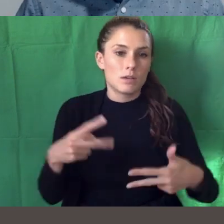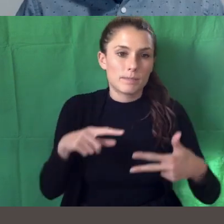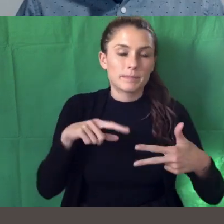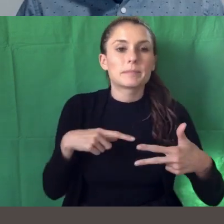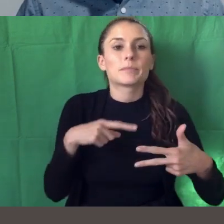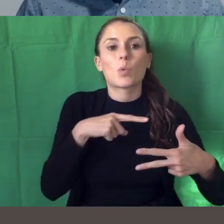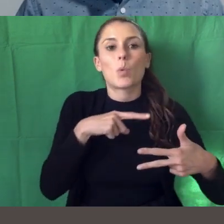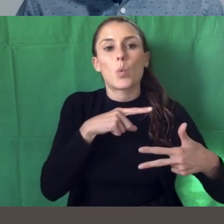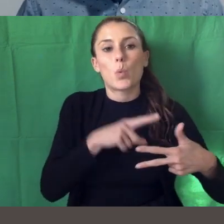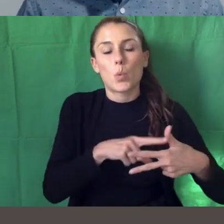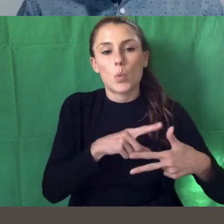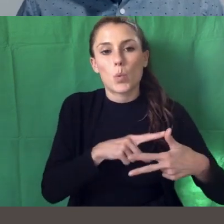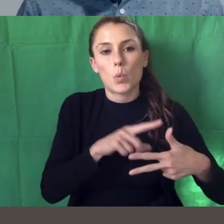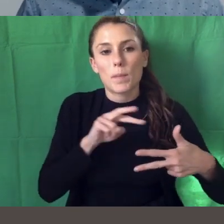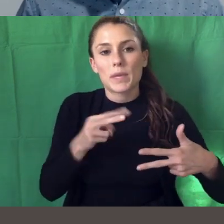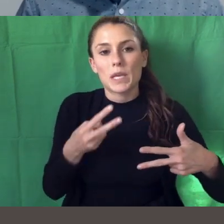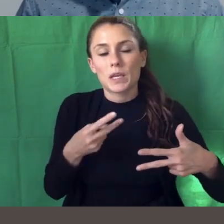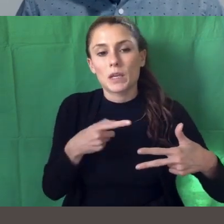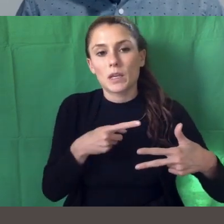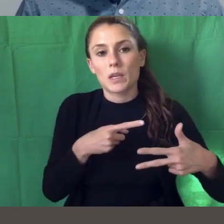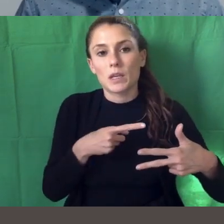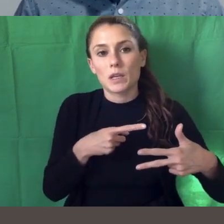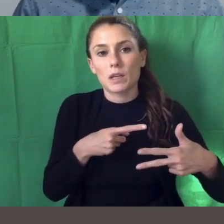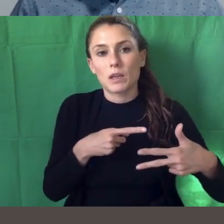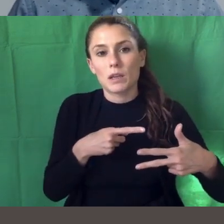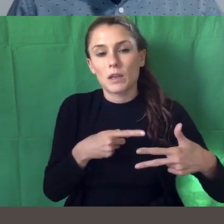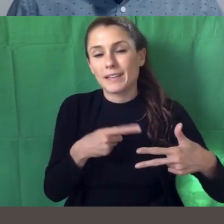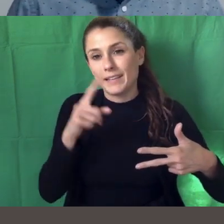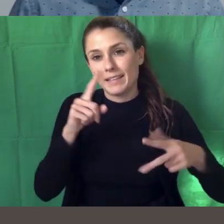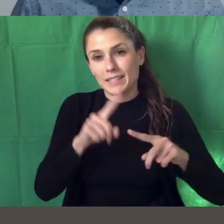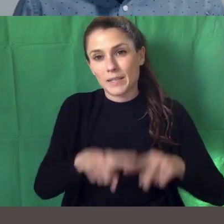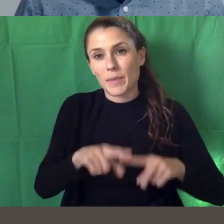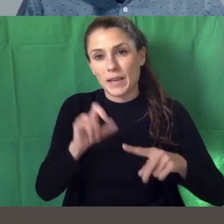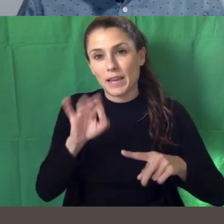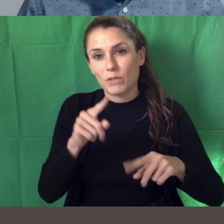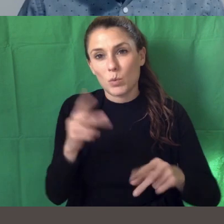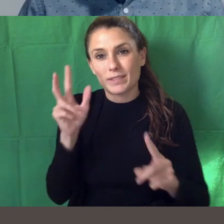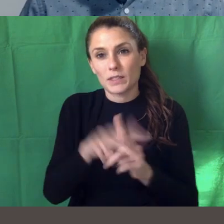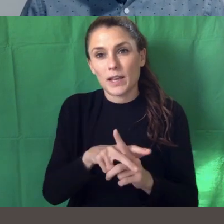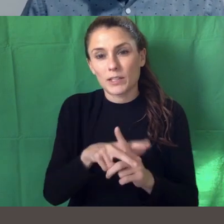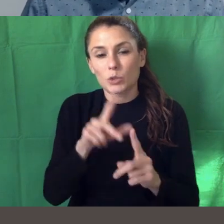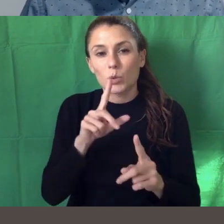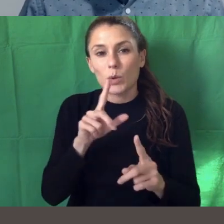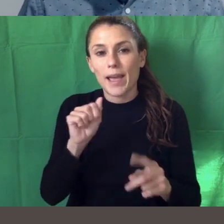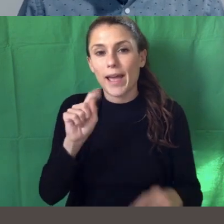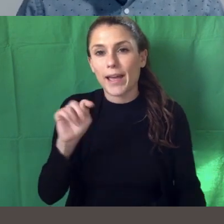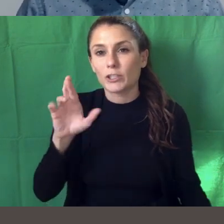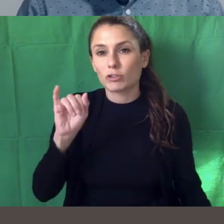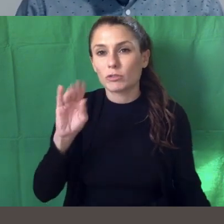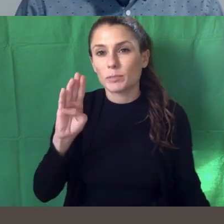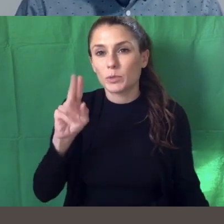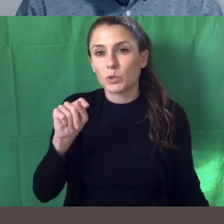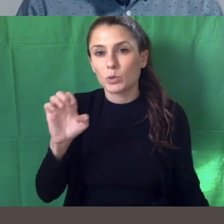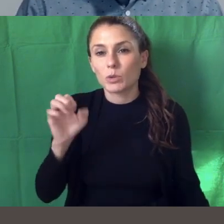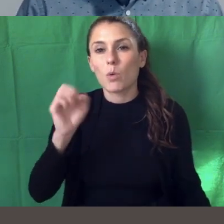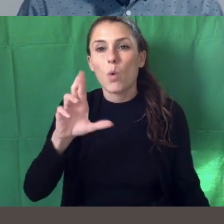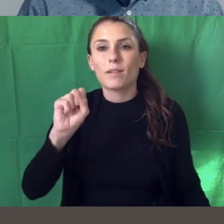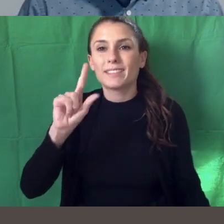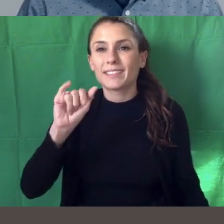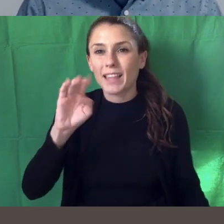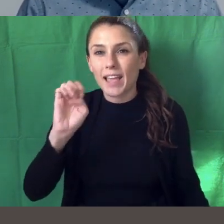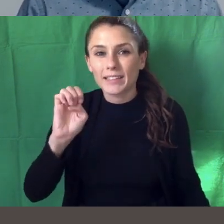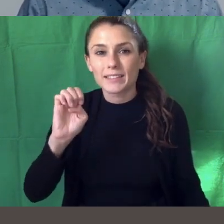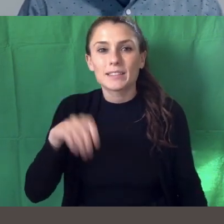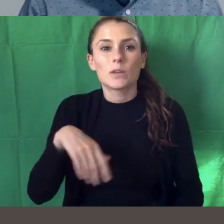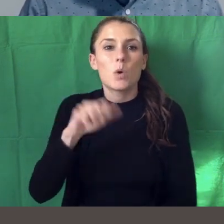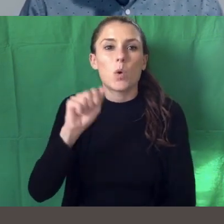It branches differently depending on whether you're assigning to an attribute or a slice or something called an atom.